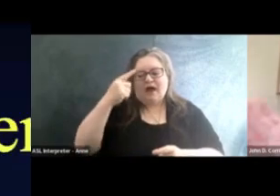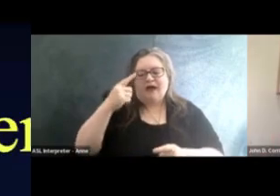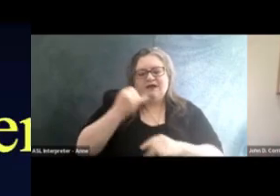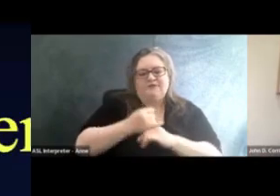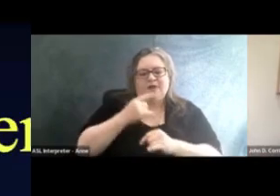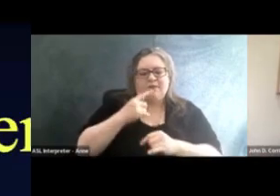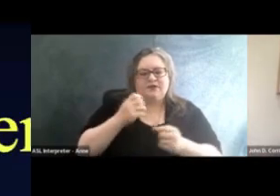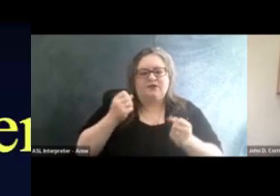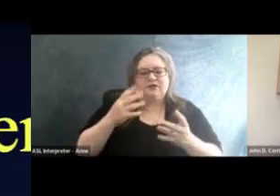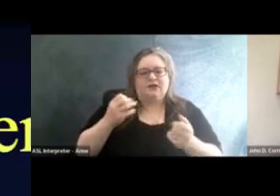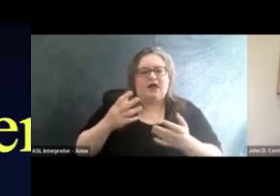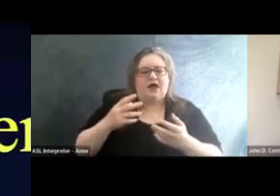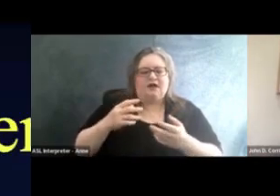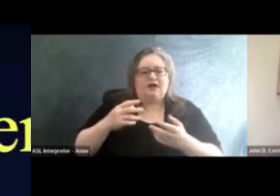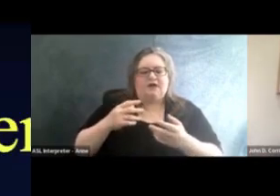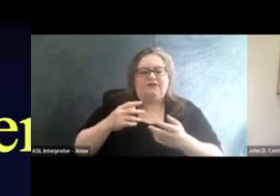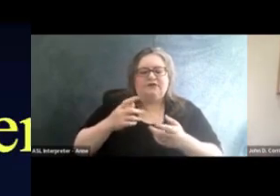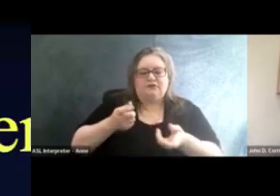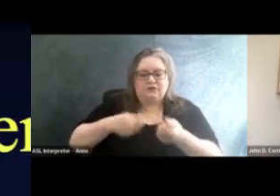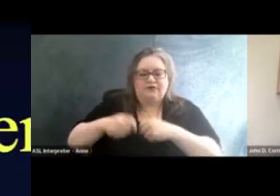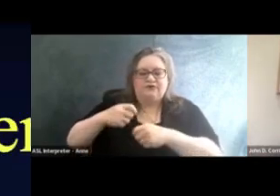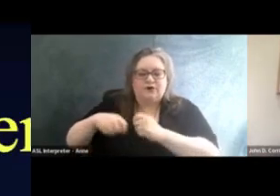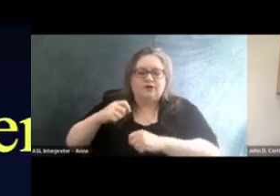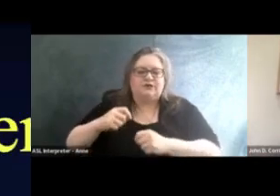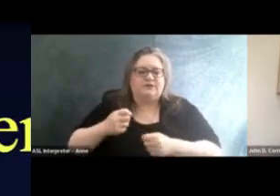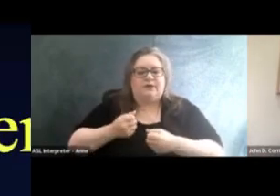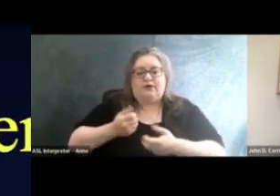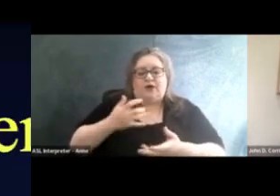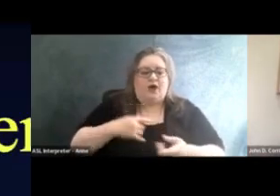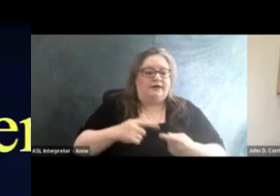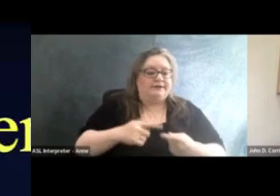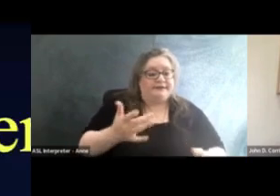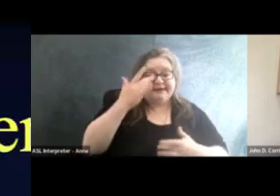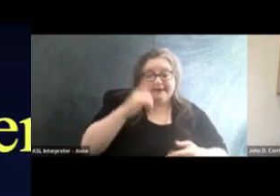of reversible causes. You know, you can have temporary illness, metabolic disorders, infection,